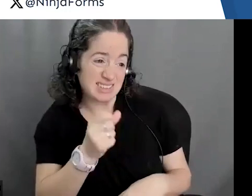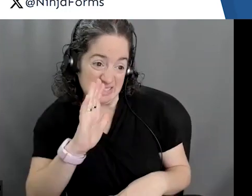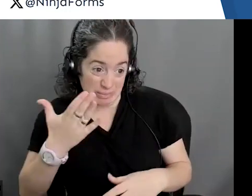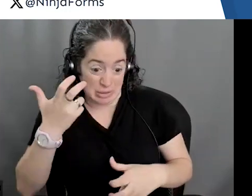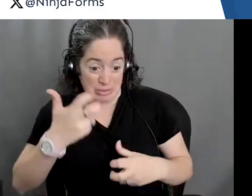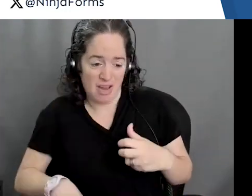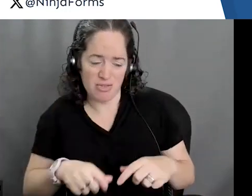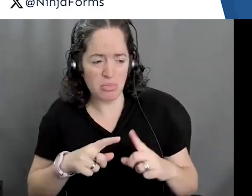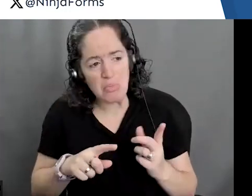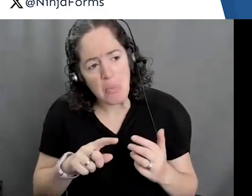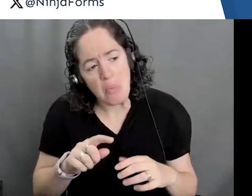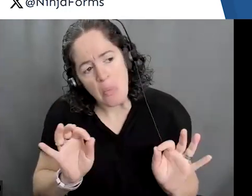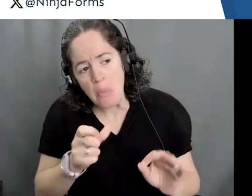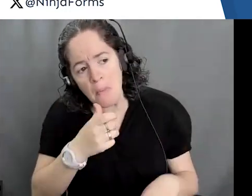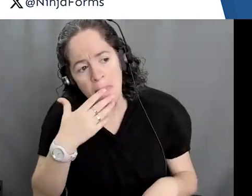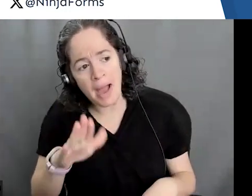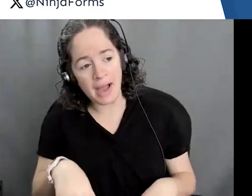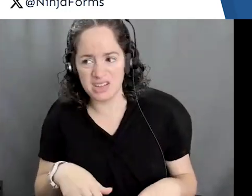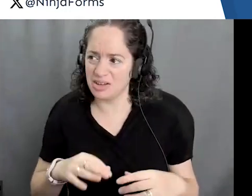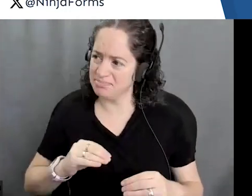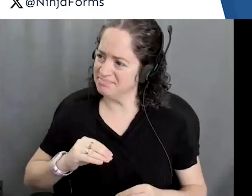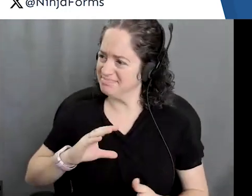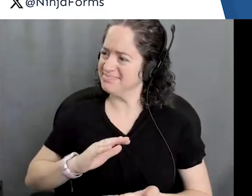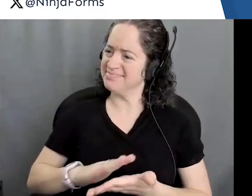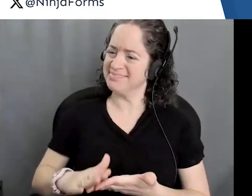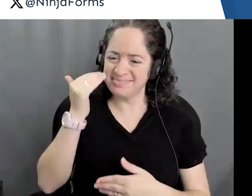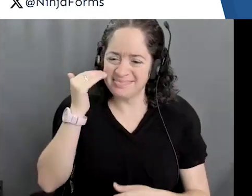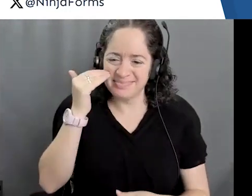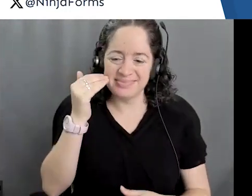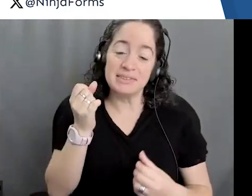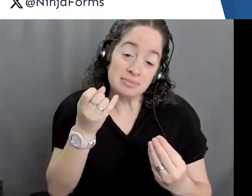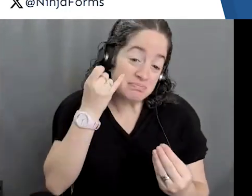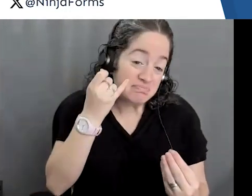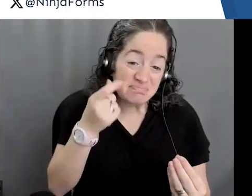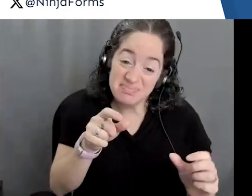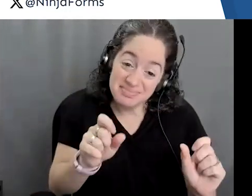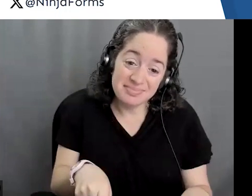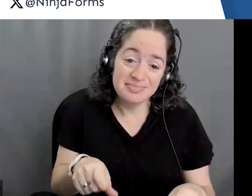Please do, if you have a moment, send them a tweet on X